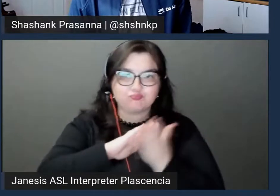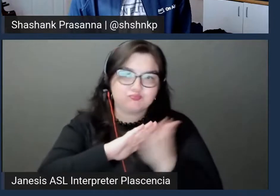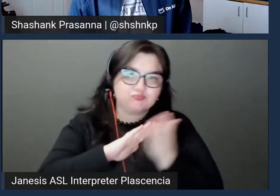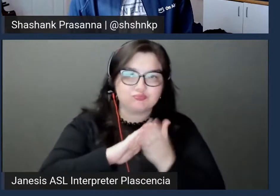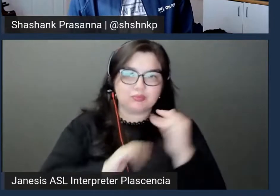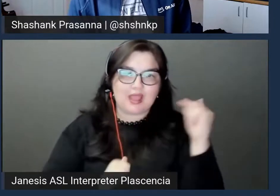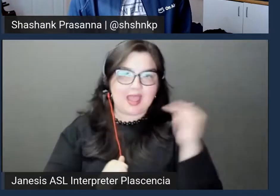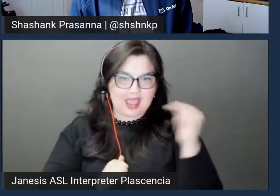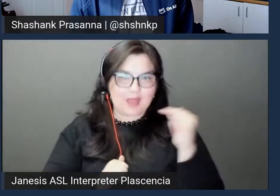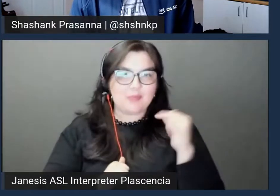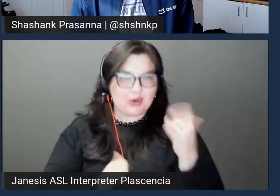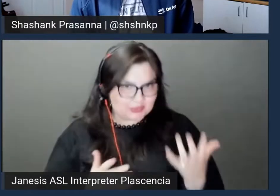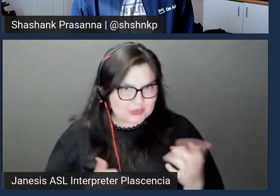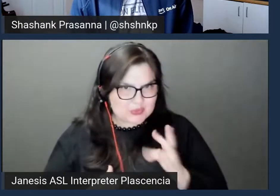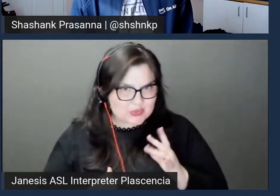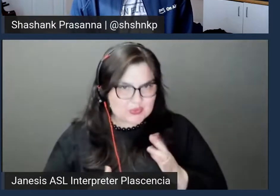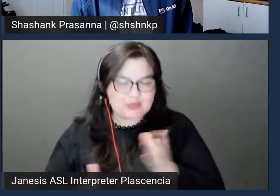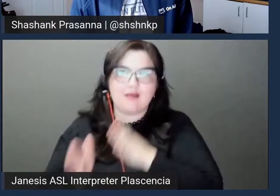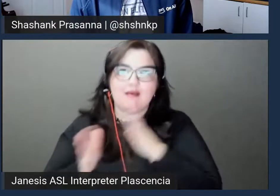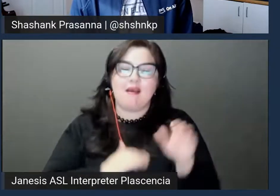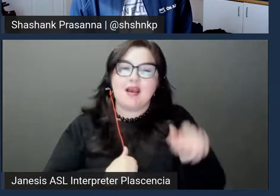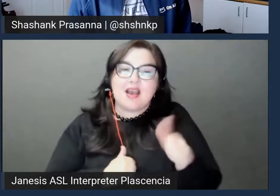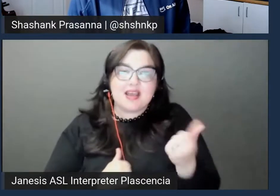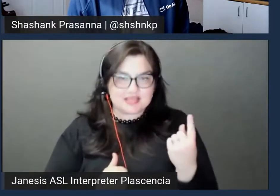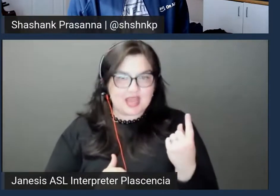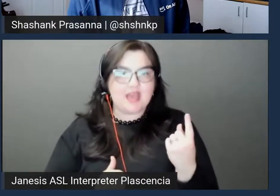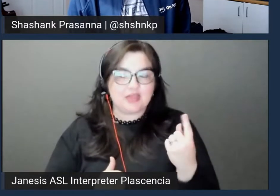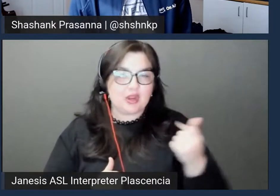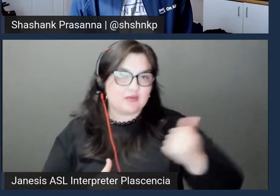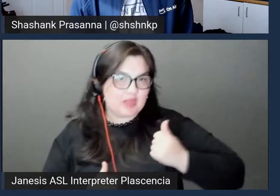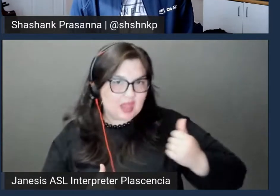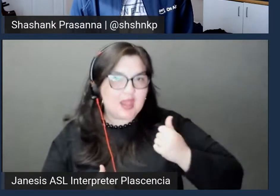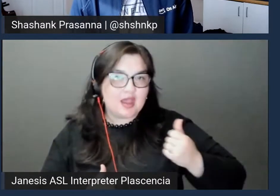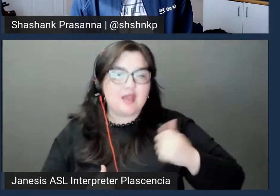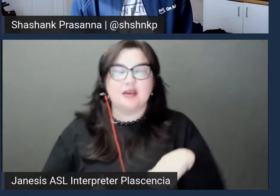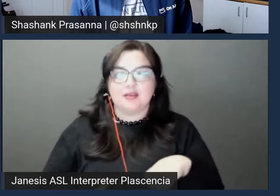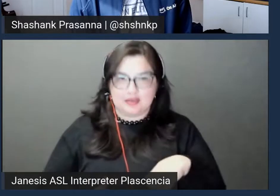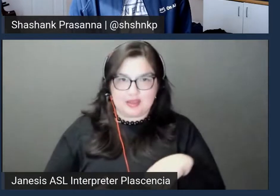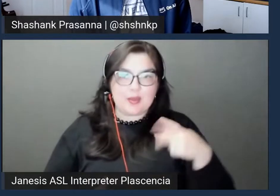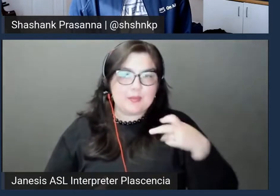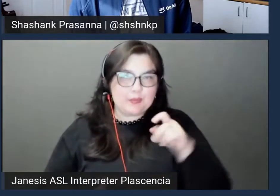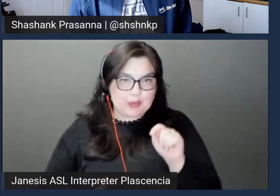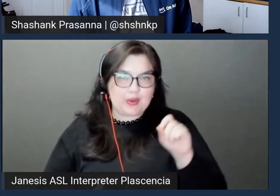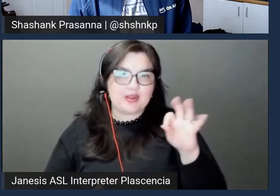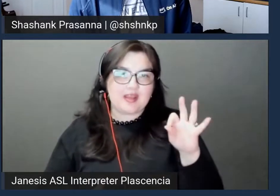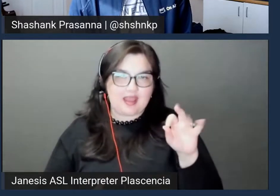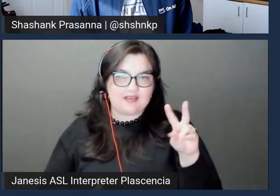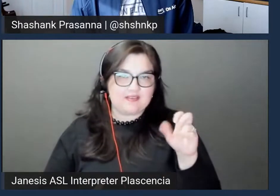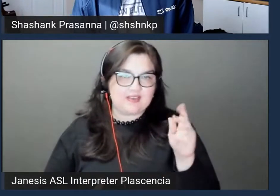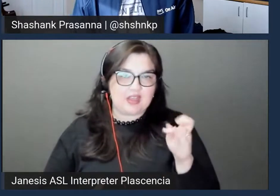is another transportation customer, Port of Vancouver, where we partnered with Deloitte,